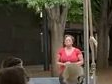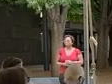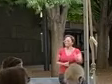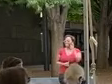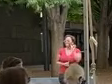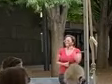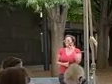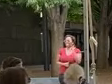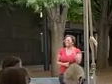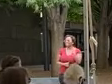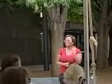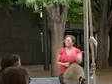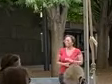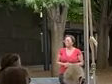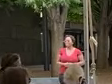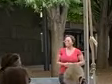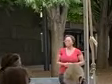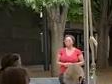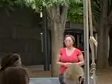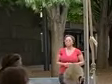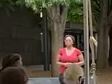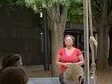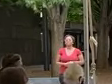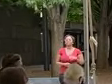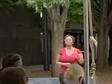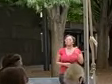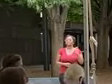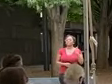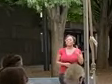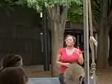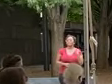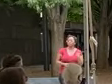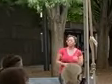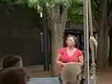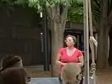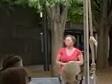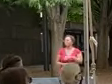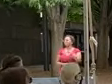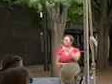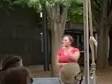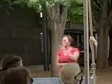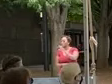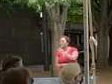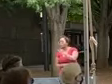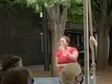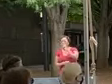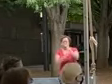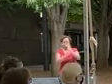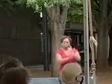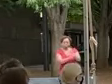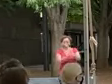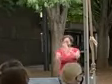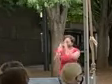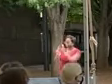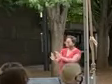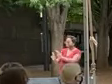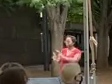And we are honored you are here to help us celebrate the ADA